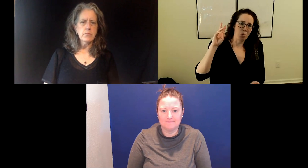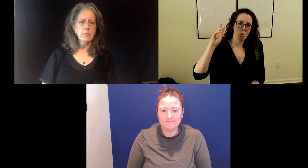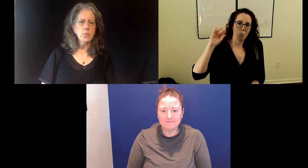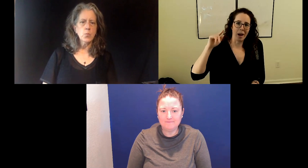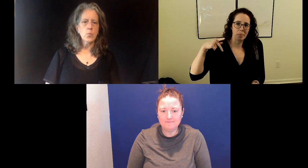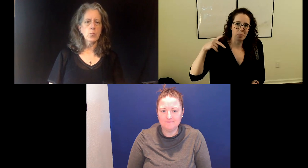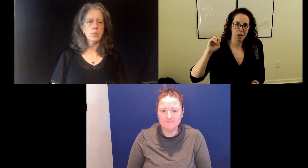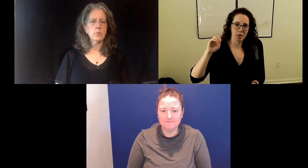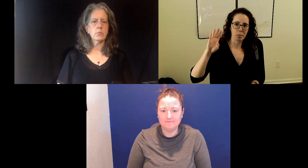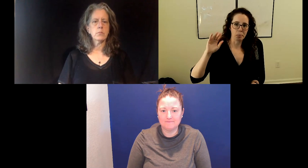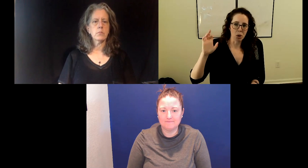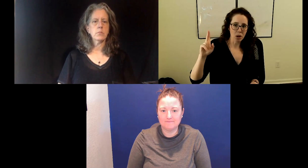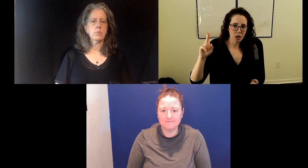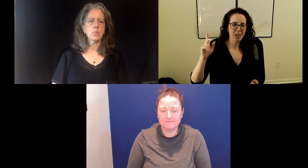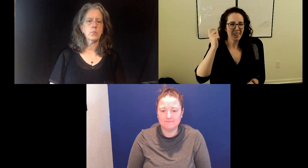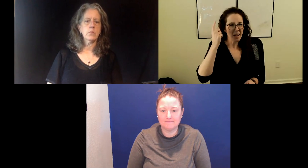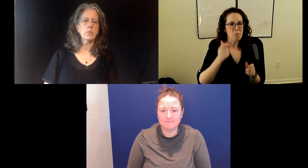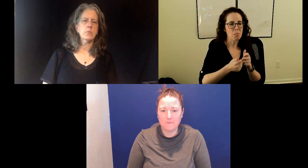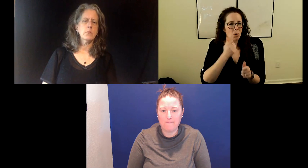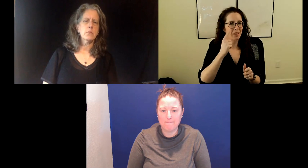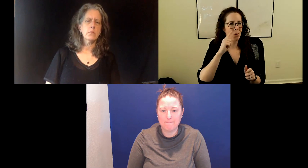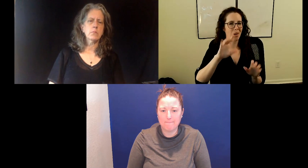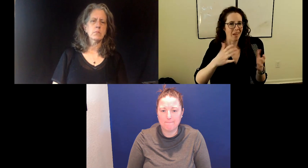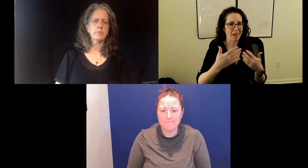and also i like as i said when i introduce myself i have the white board behind me